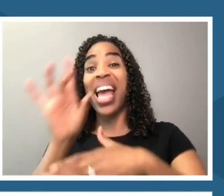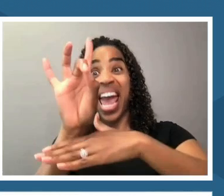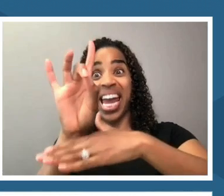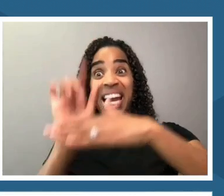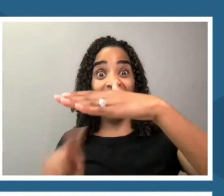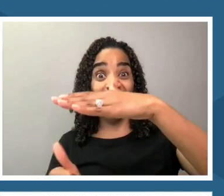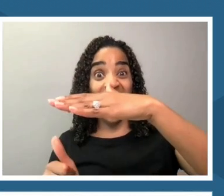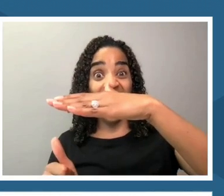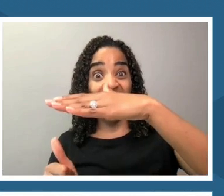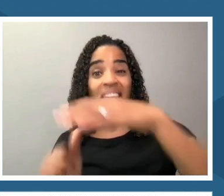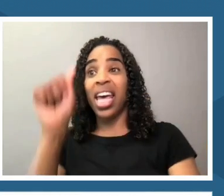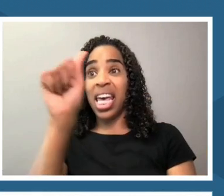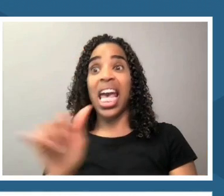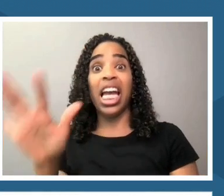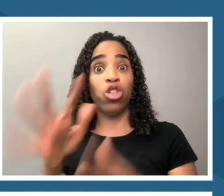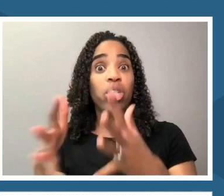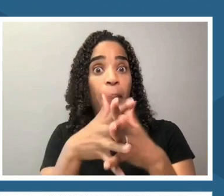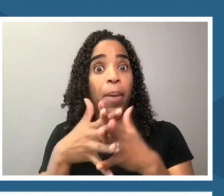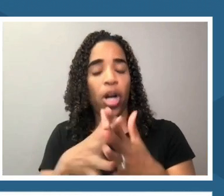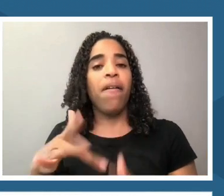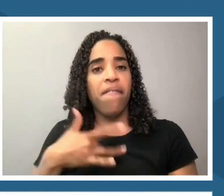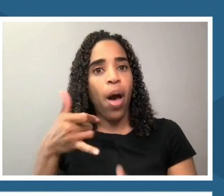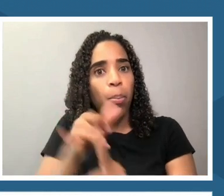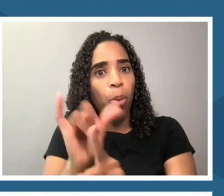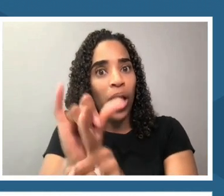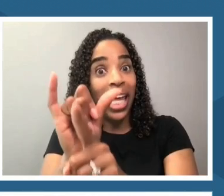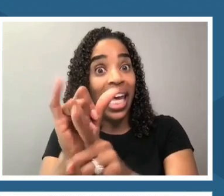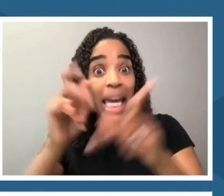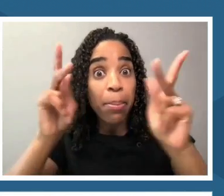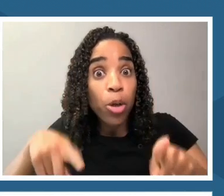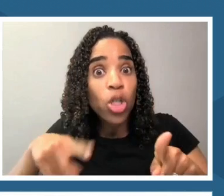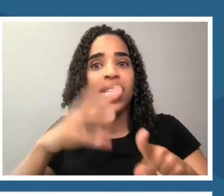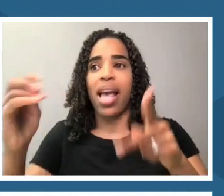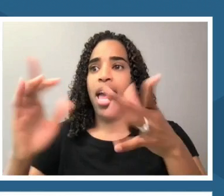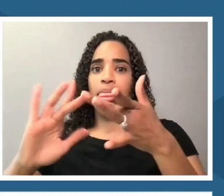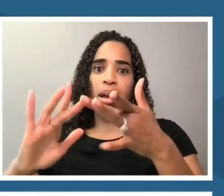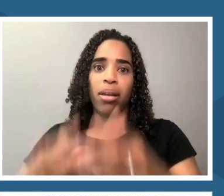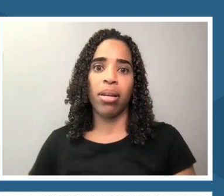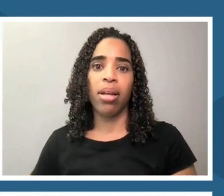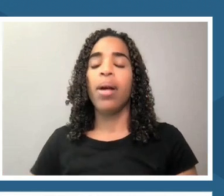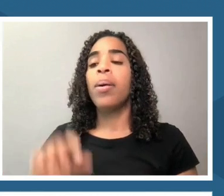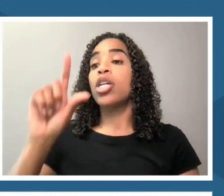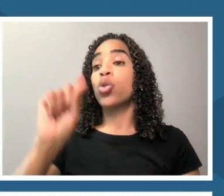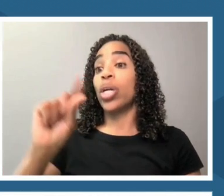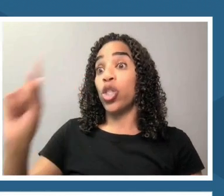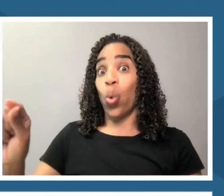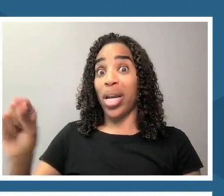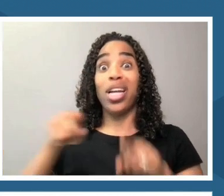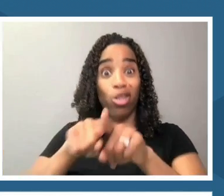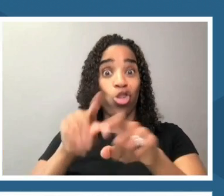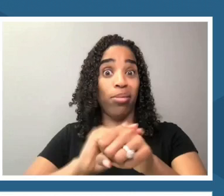asian-americans experience bullying in person and online in 2020 during the